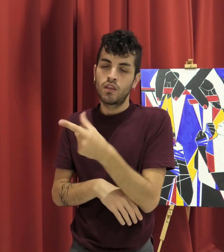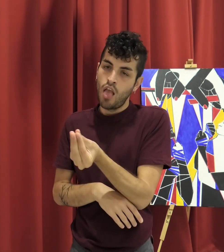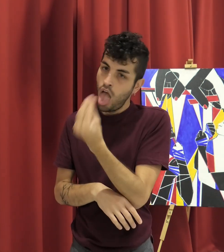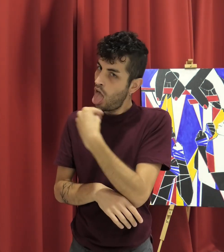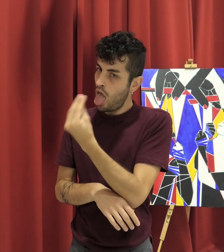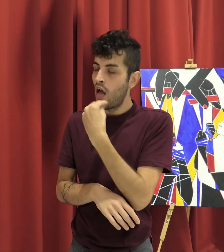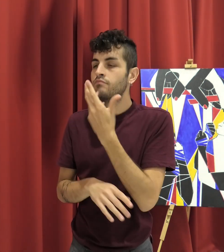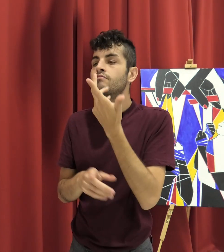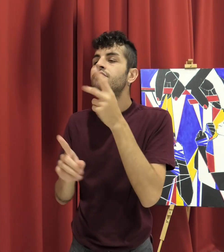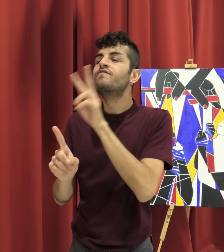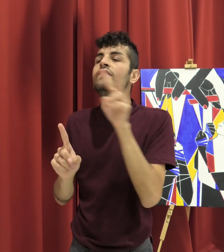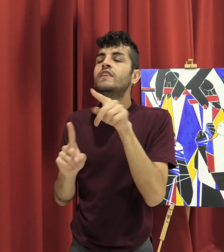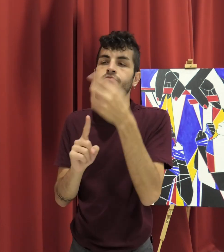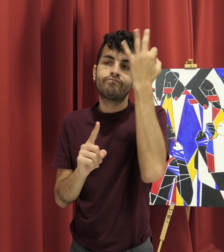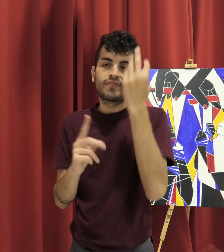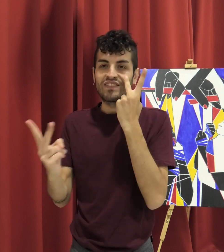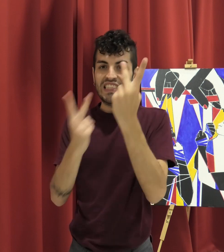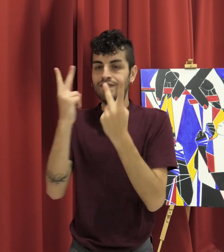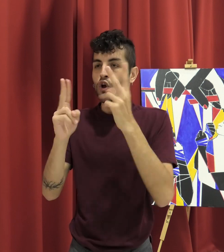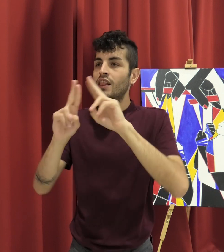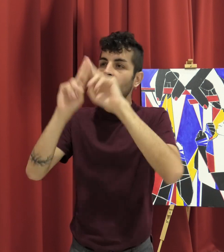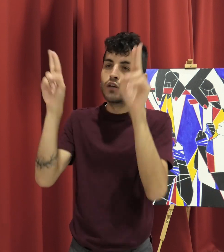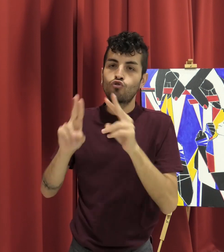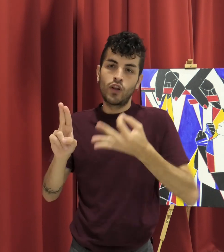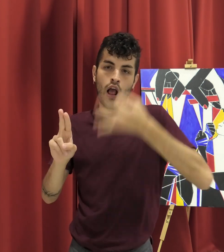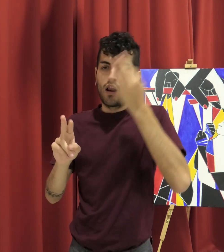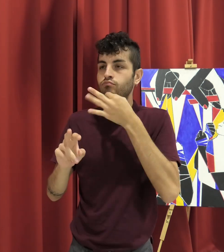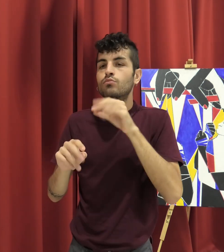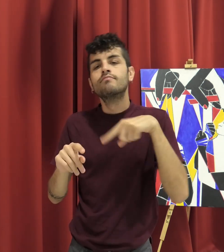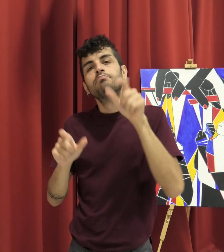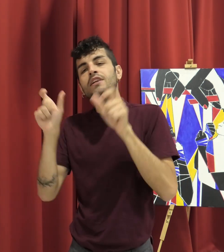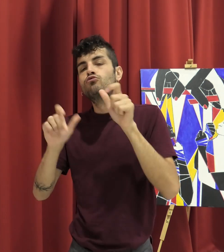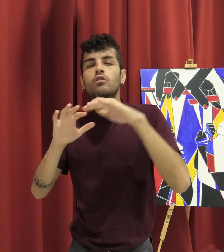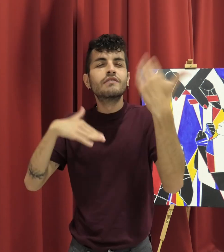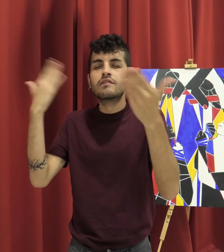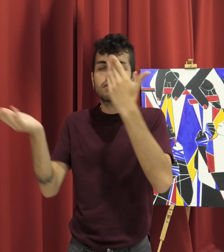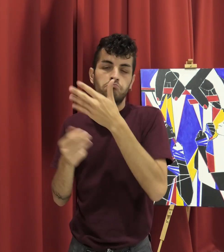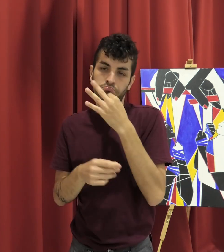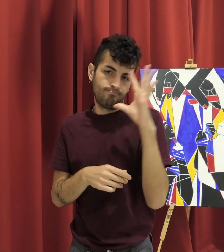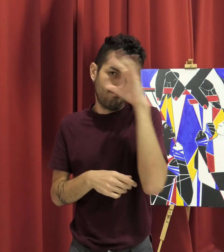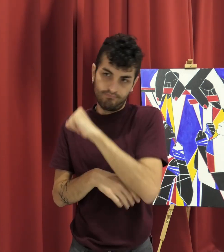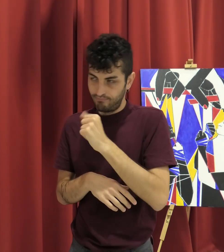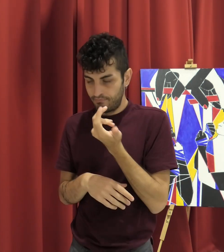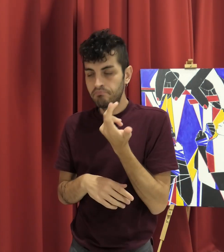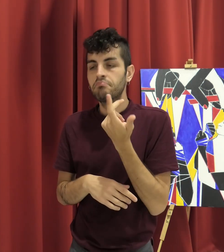because the VV can be staged anywhere as it is visual, like the International Sign, and can also be understood by foreigners.